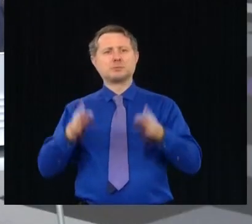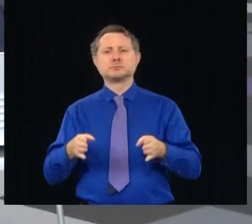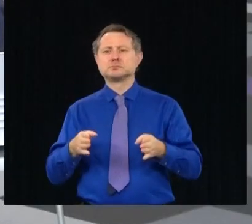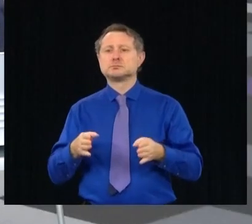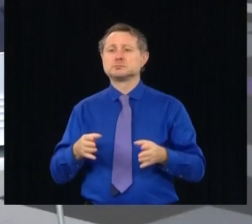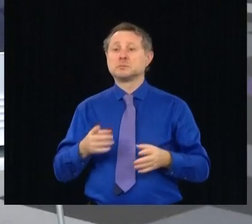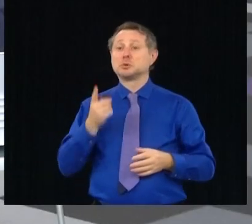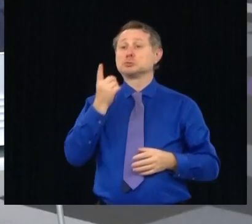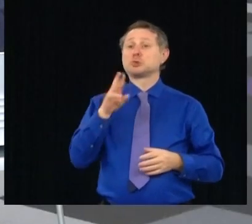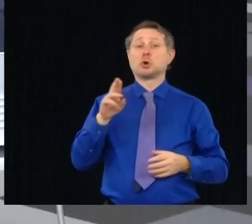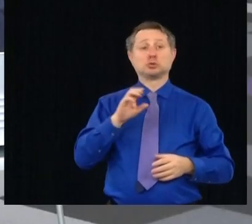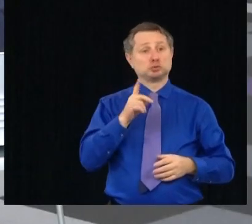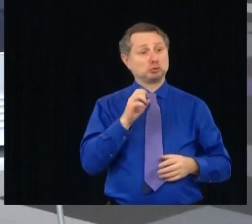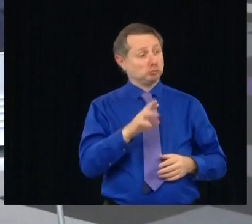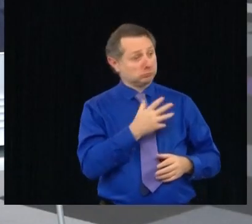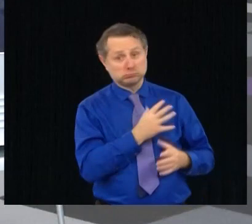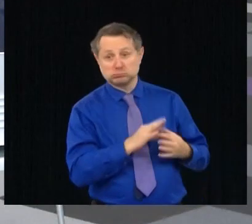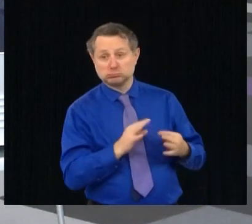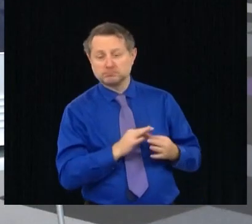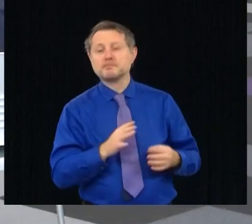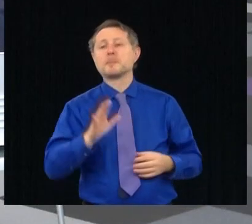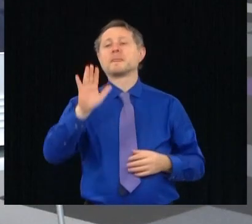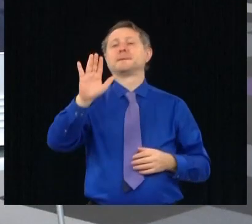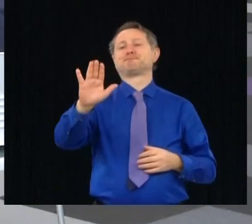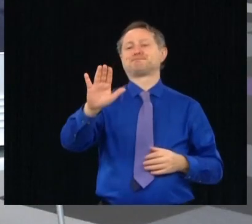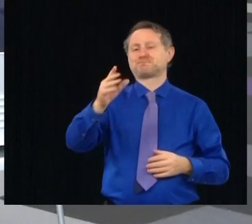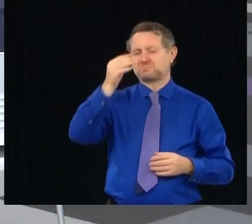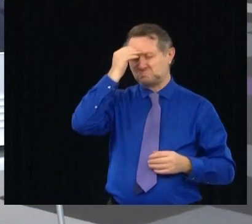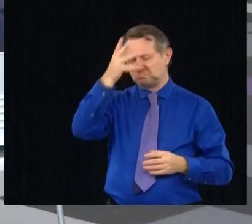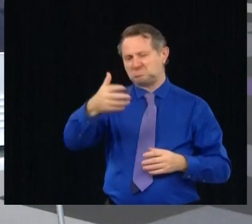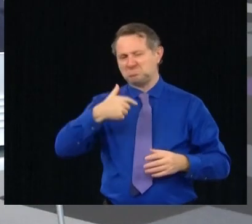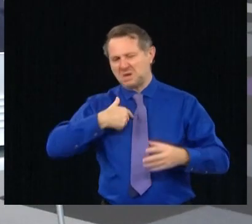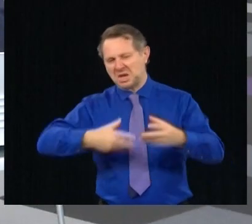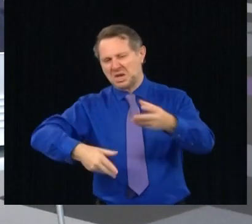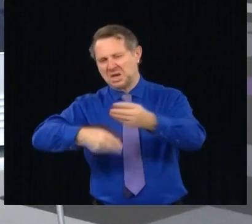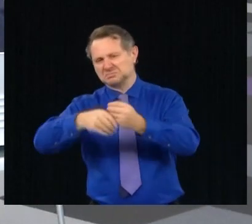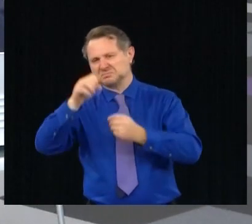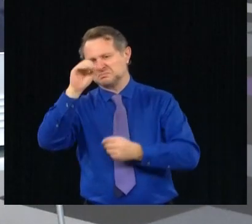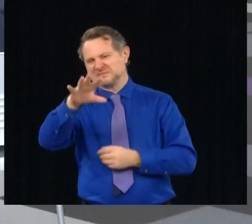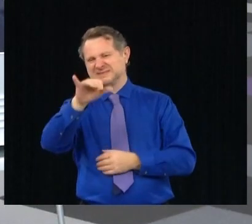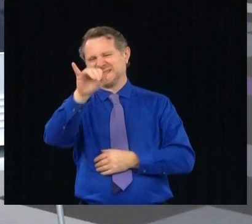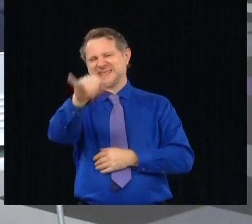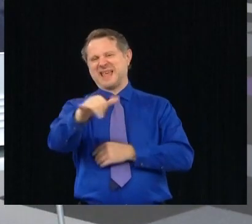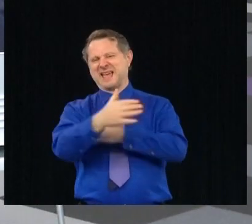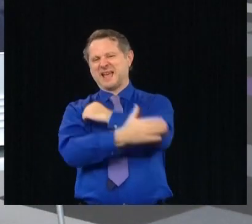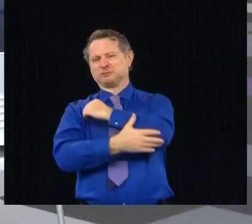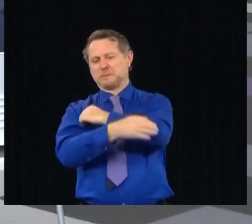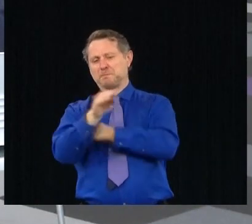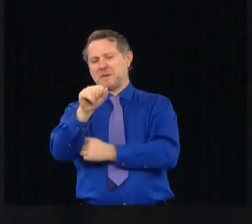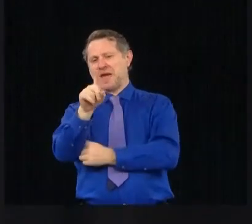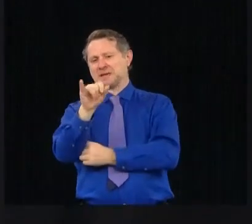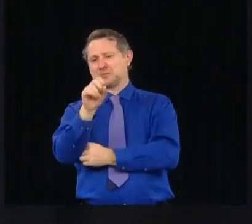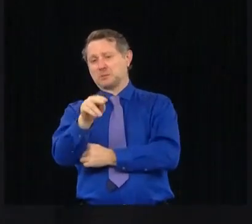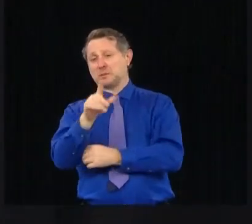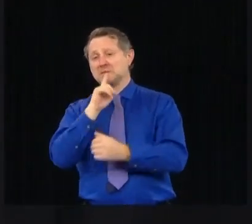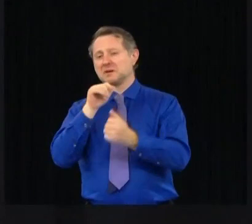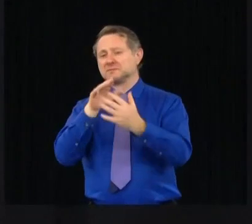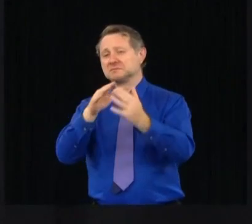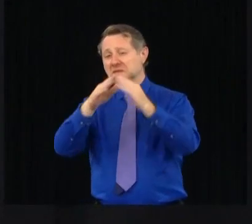WHY? BECAUSE THEY ARE ALL IN THE SAME PLACE. DR. ZUCKER, DO YOU WANT TO ADD